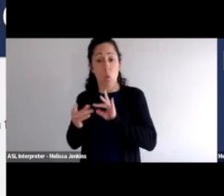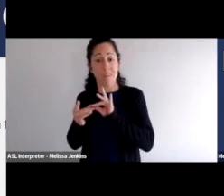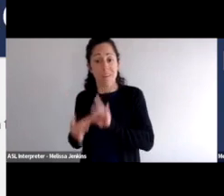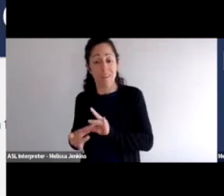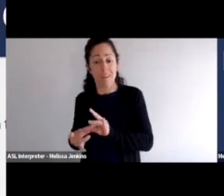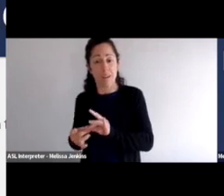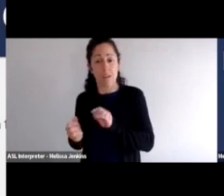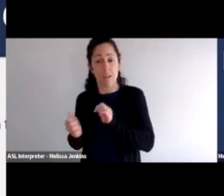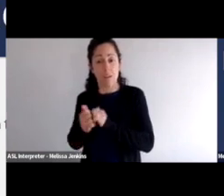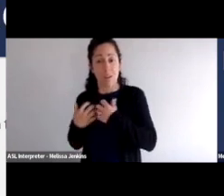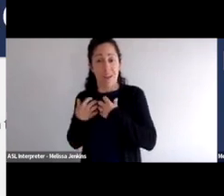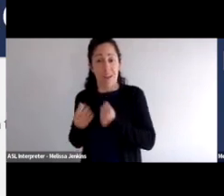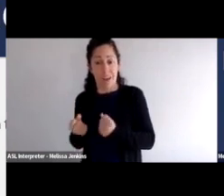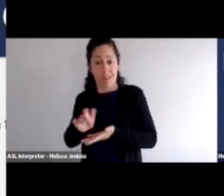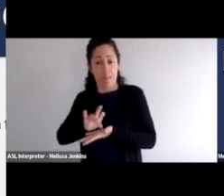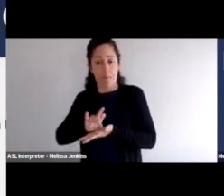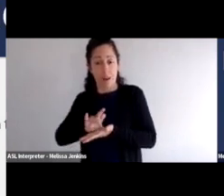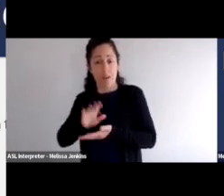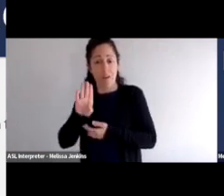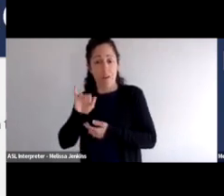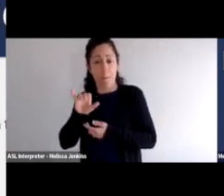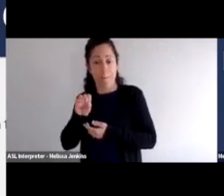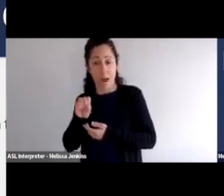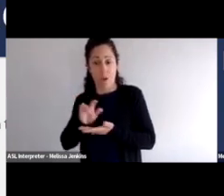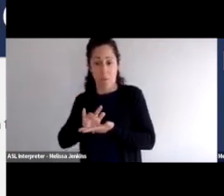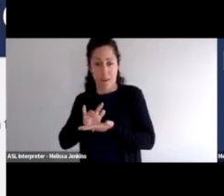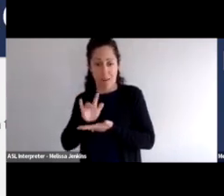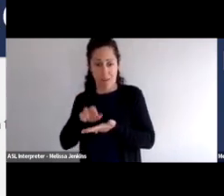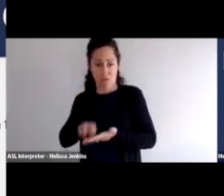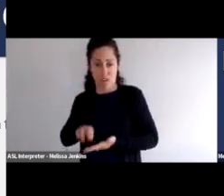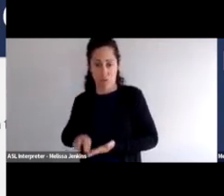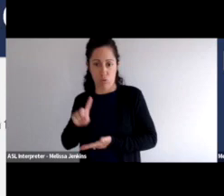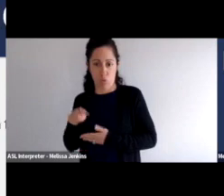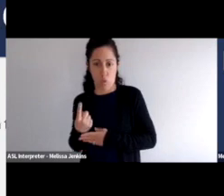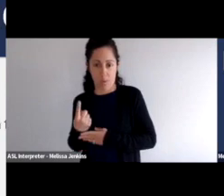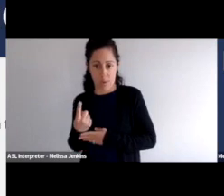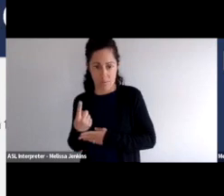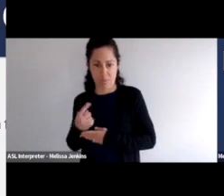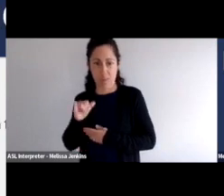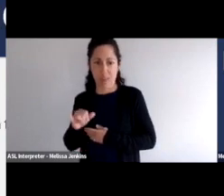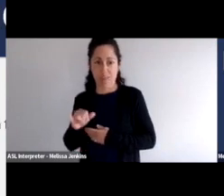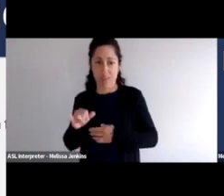health, medical and biomedical research. And these options are explained in detail on those pages